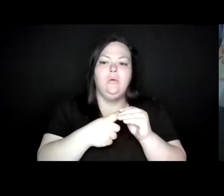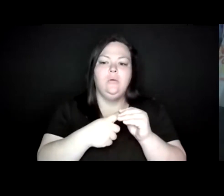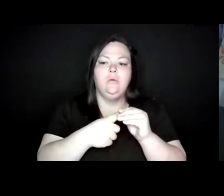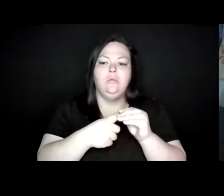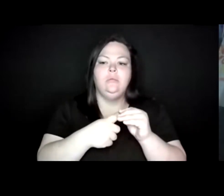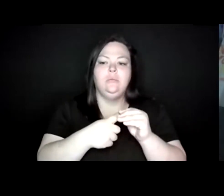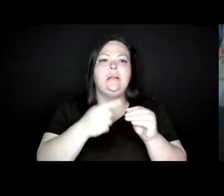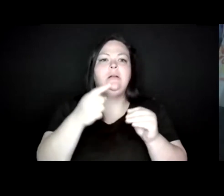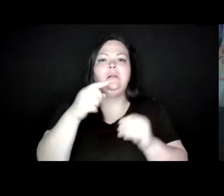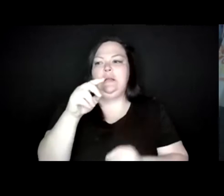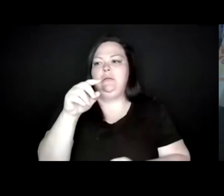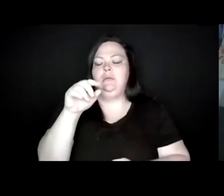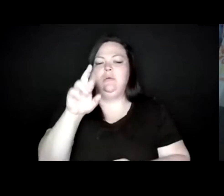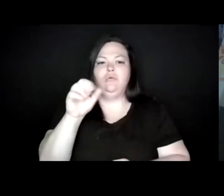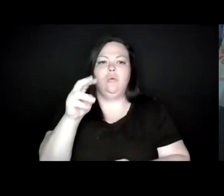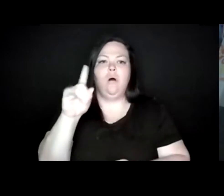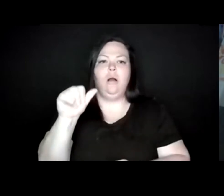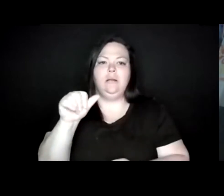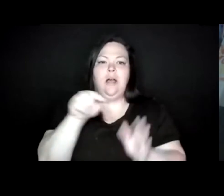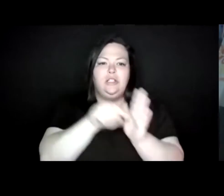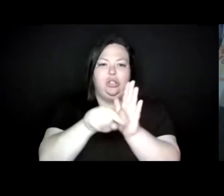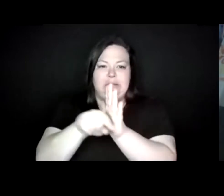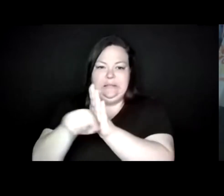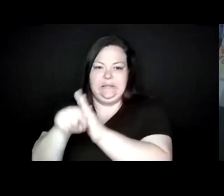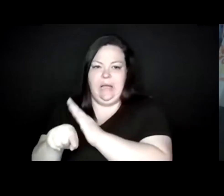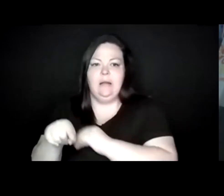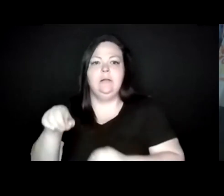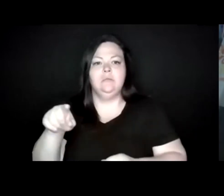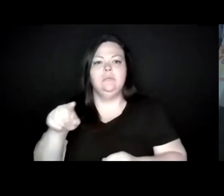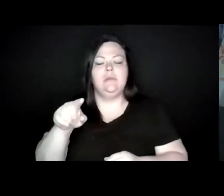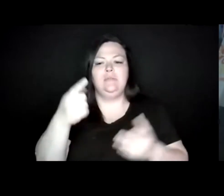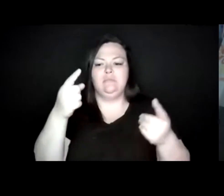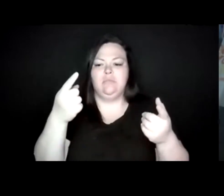and has imagery around, um, kind of the aftermath of war.